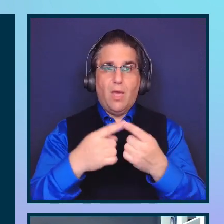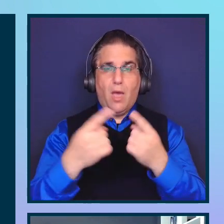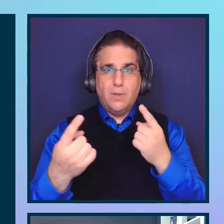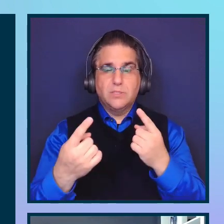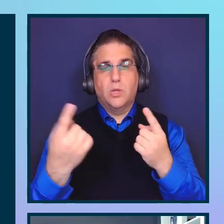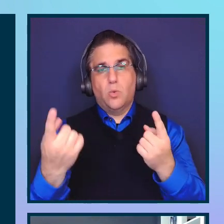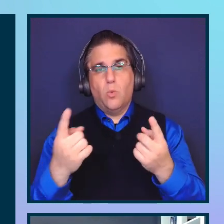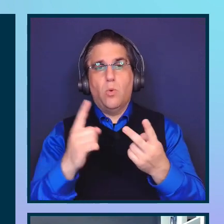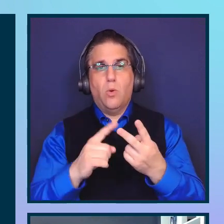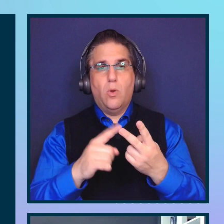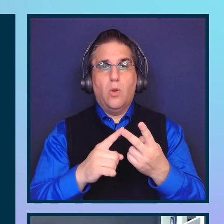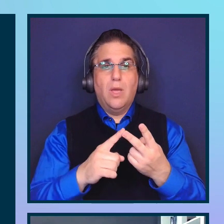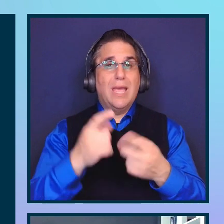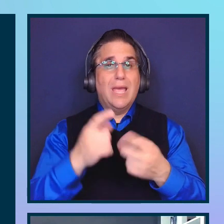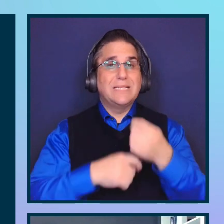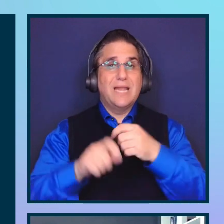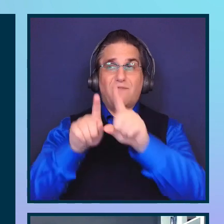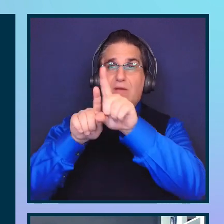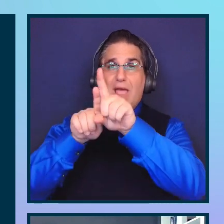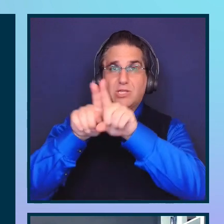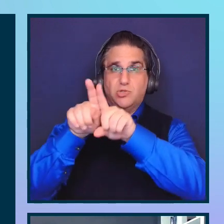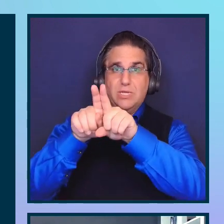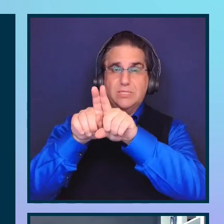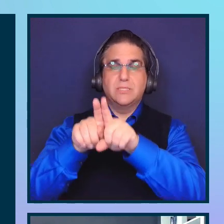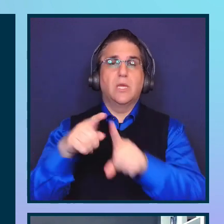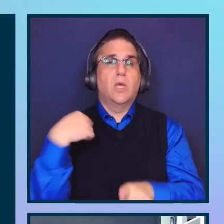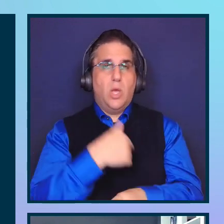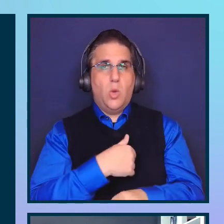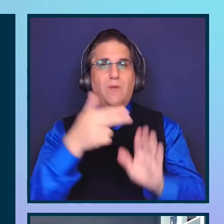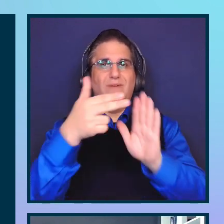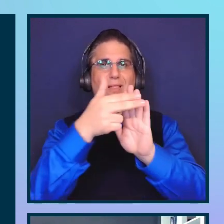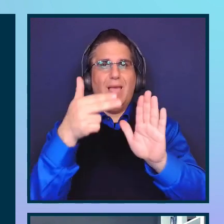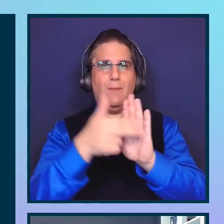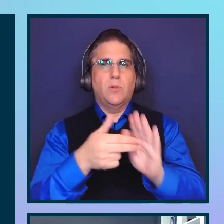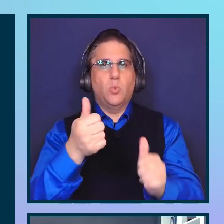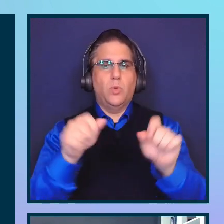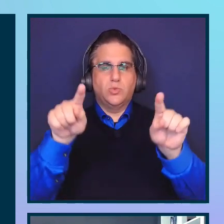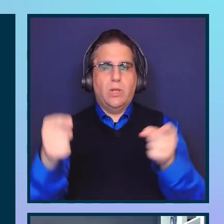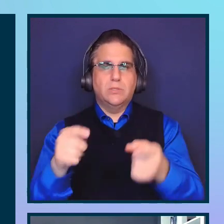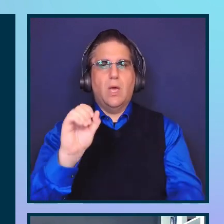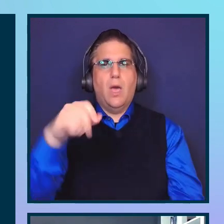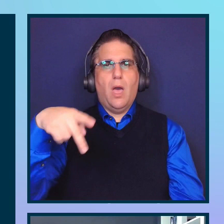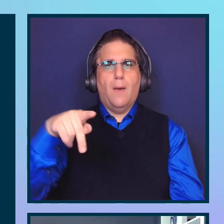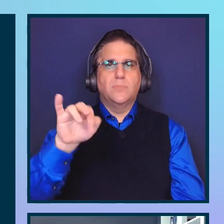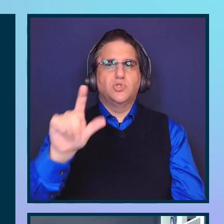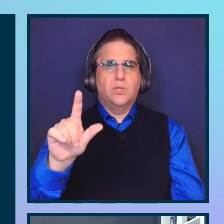required for all of the fields, we have labeled optional for those fields that are not required, but consider,